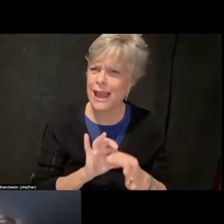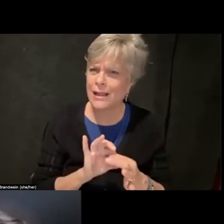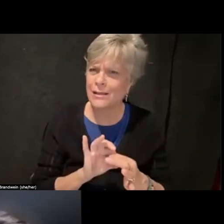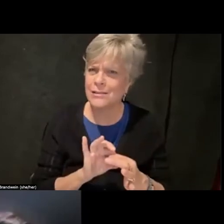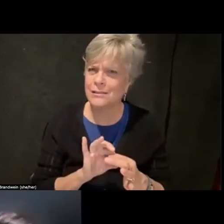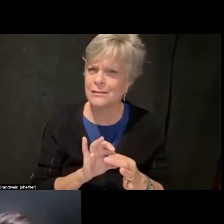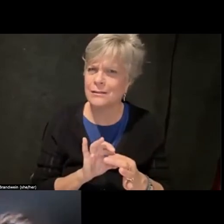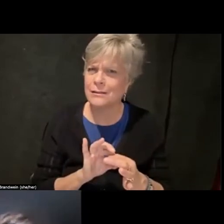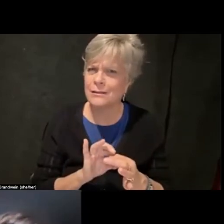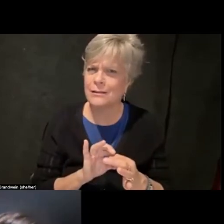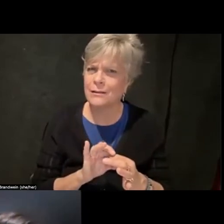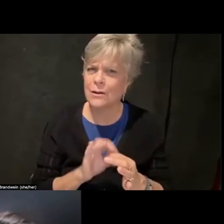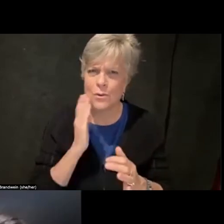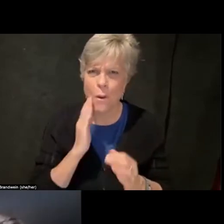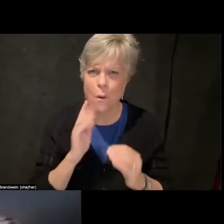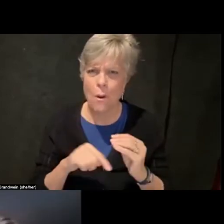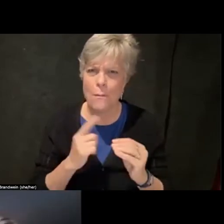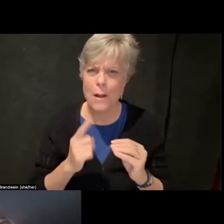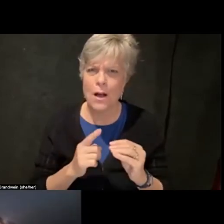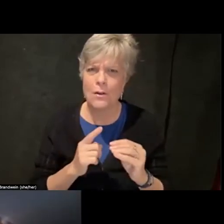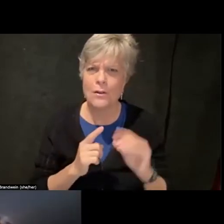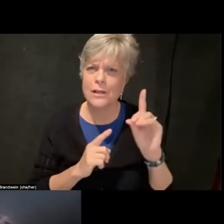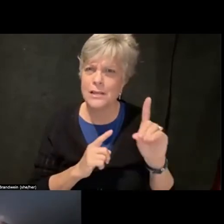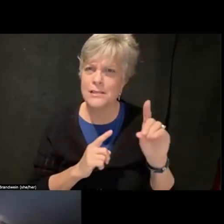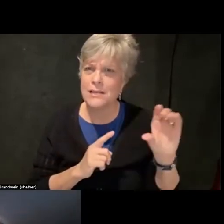or know about the DCC at the institution?